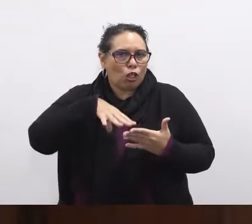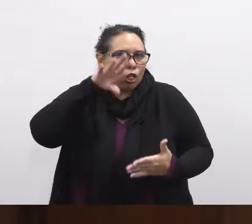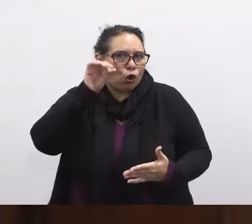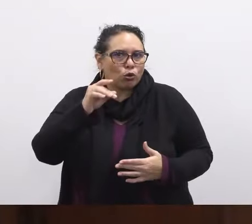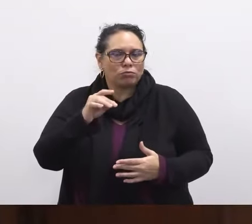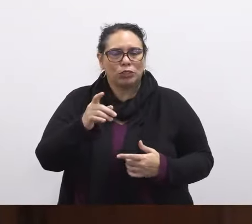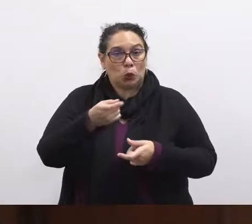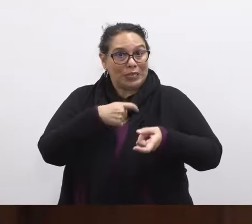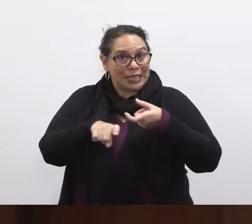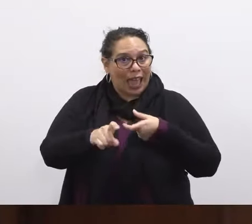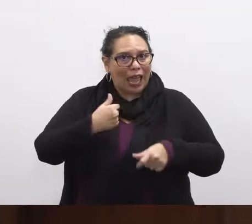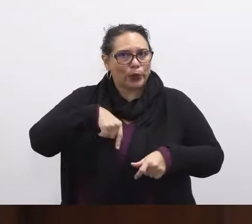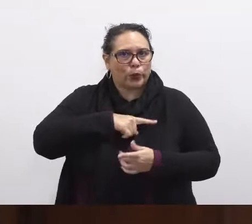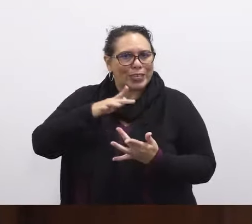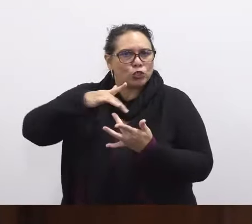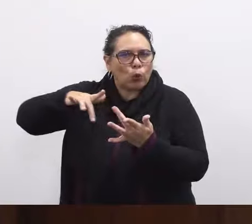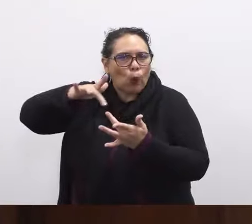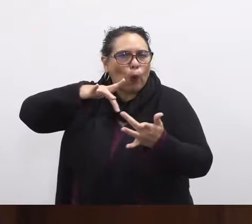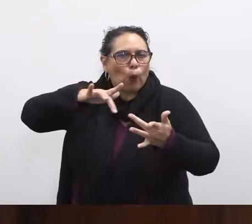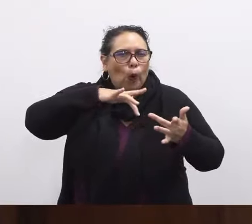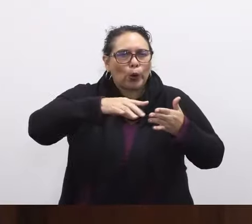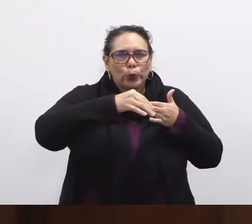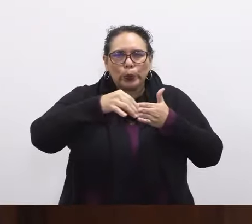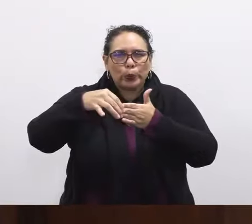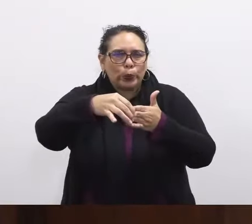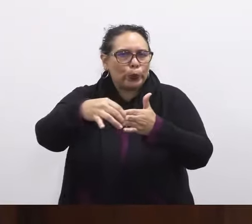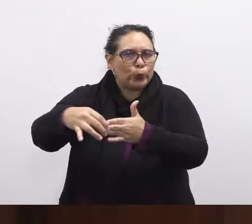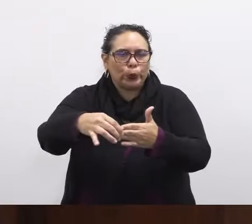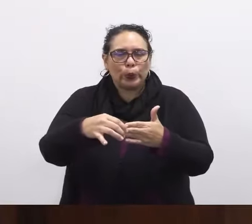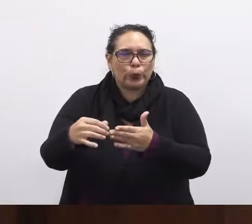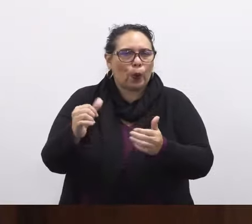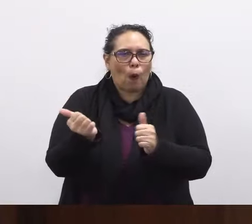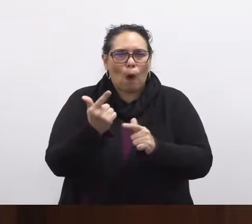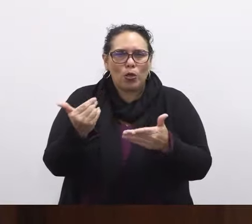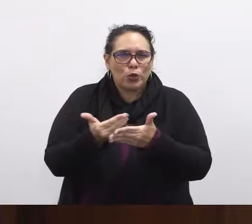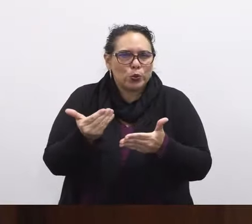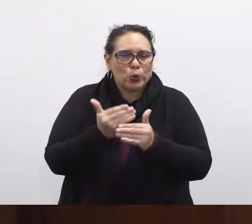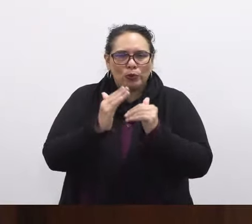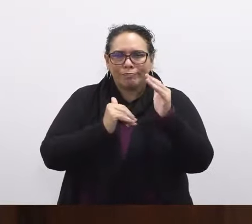and looked at the construction that really began in 2013, 2014 from Jordan High School